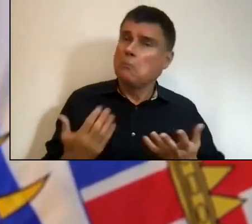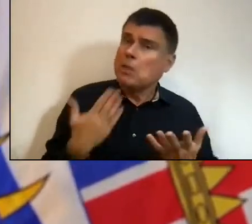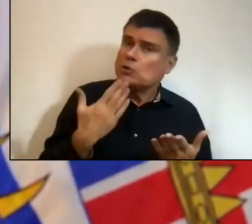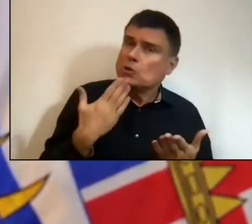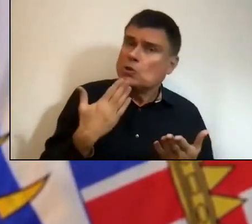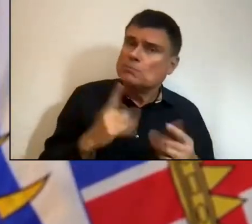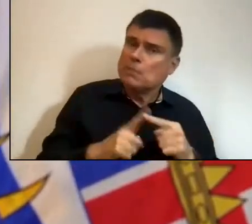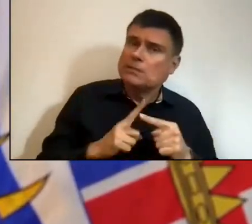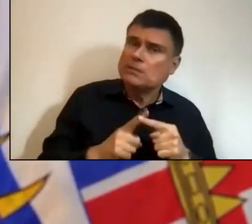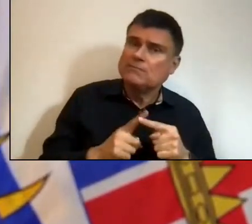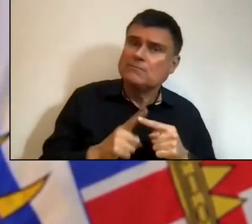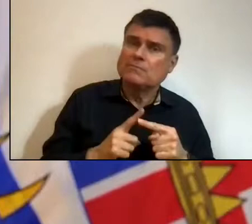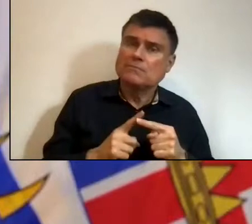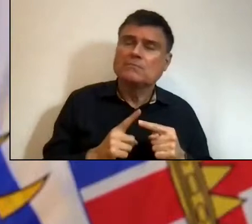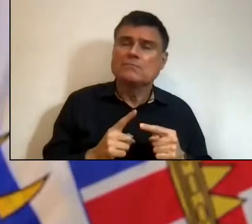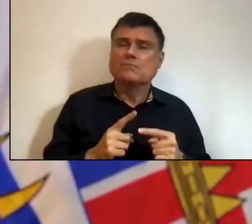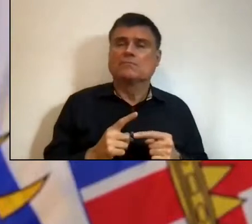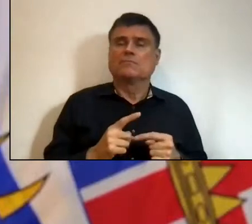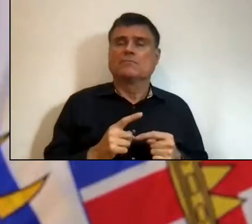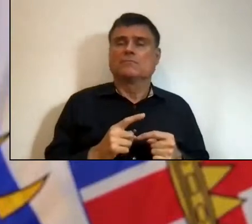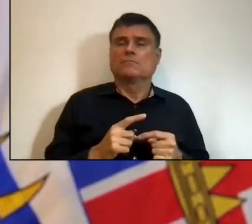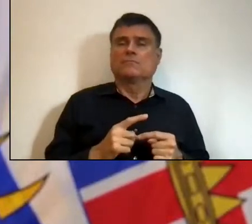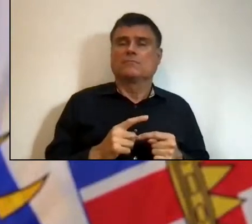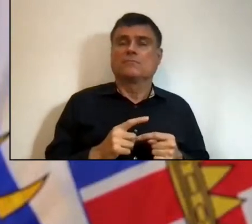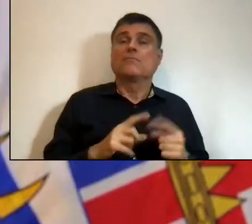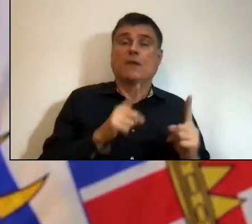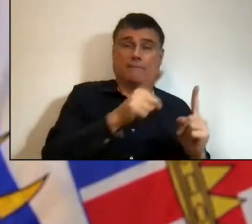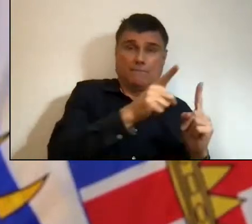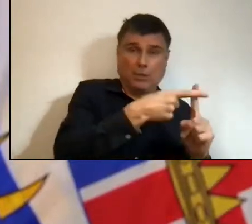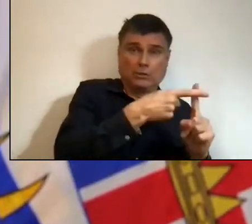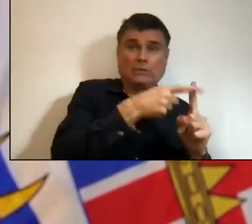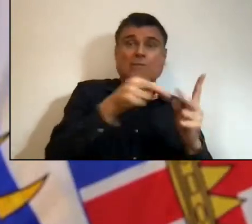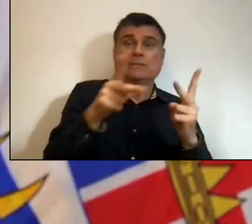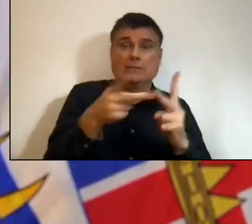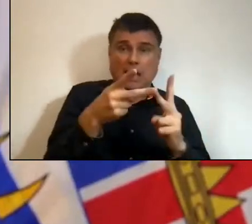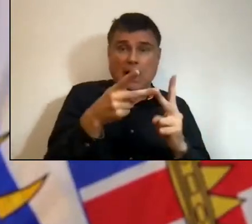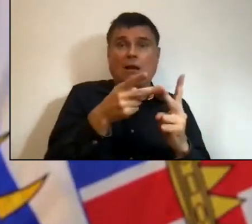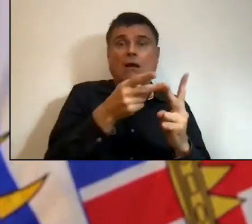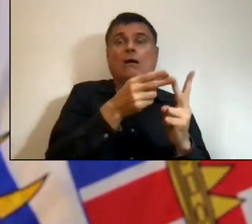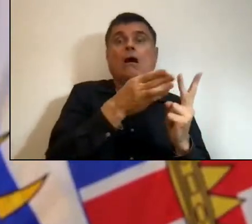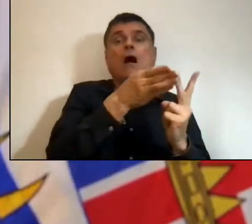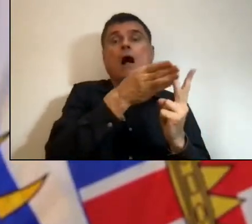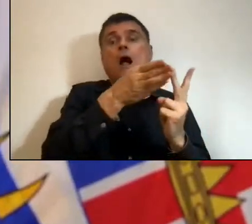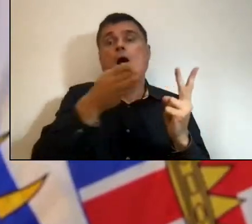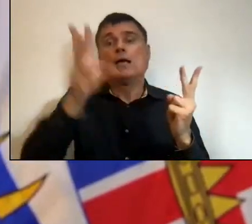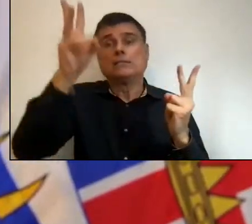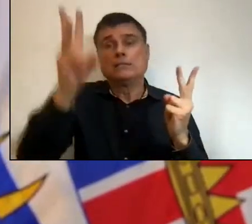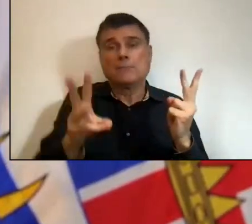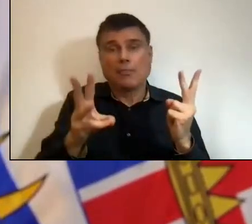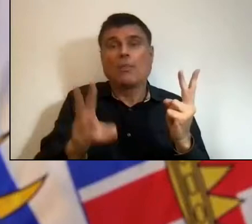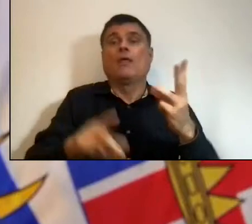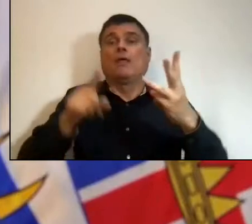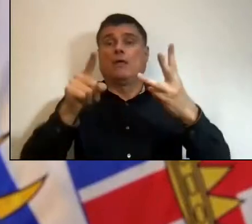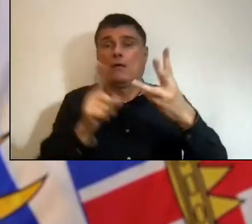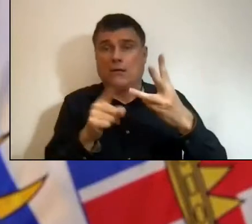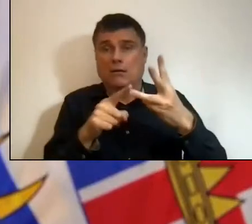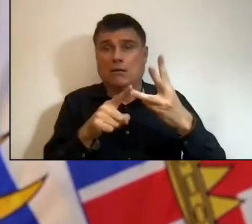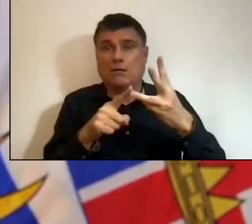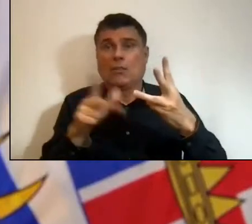and booster dose does give good mature cell mediated immune response that may last us for